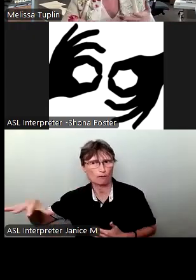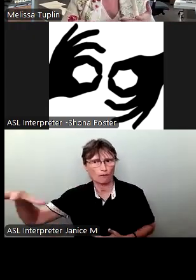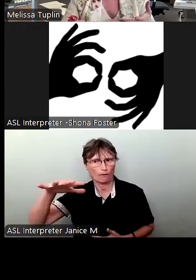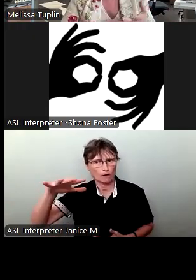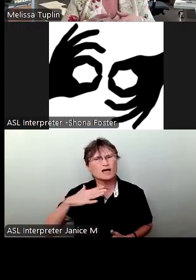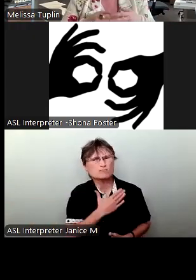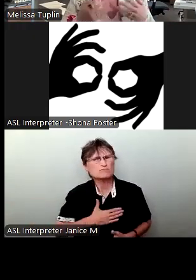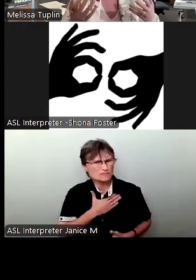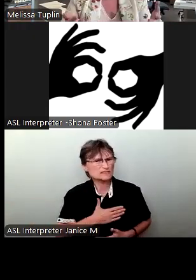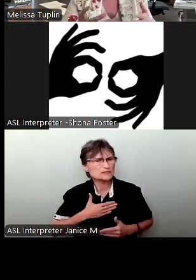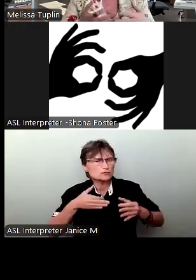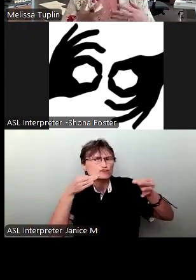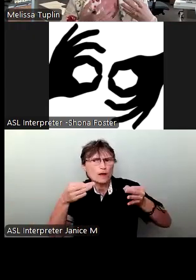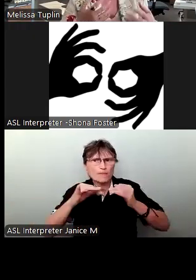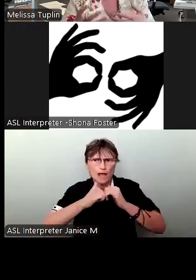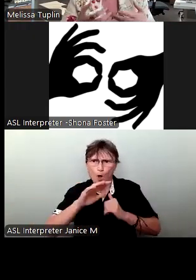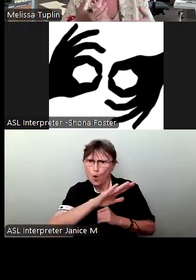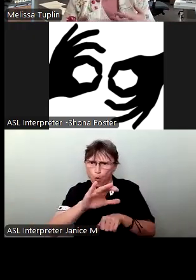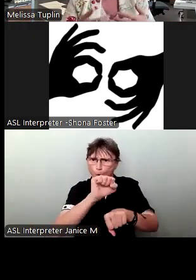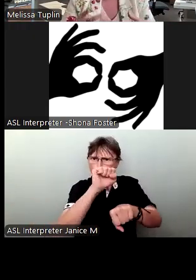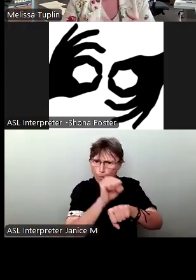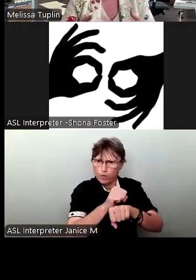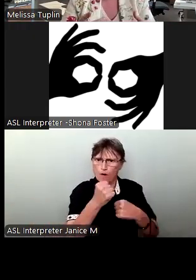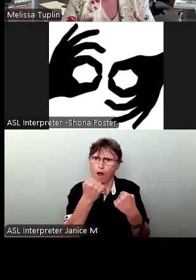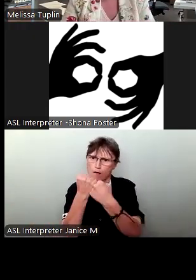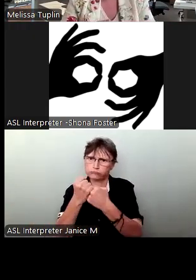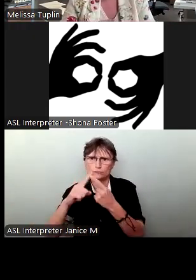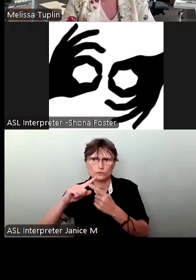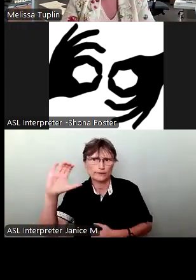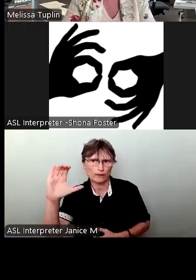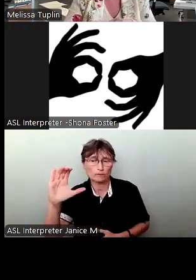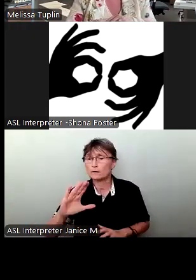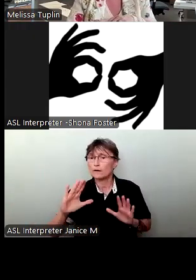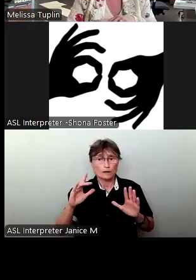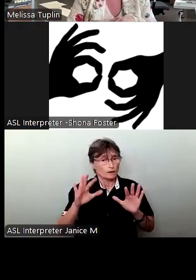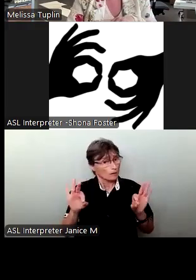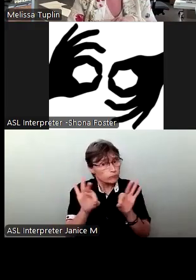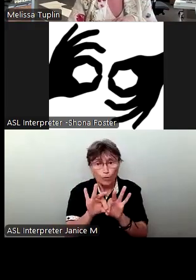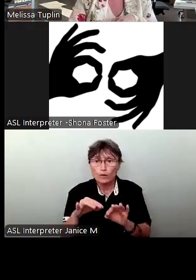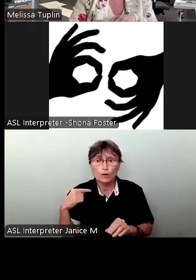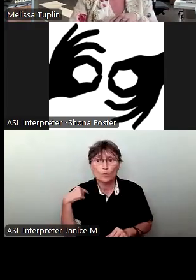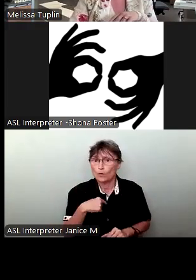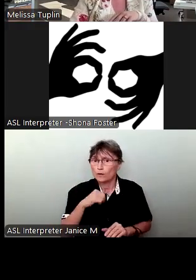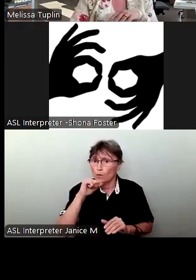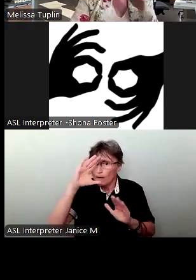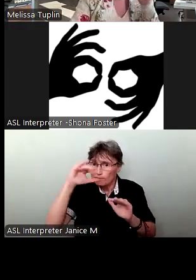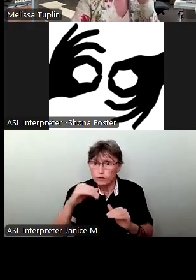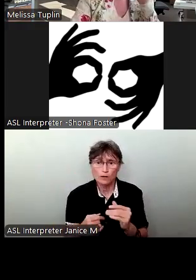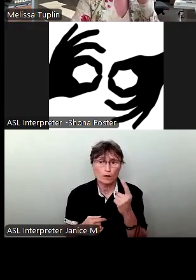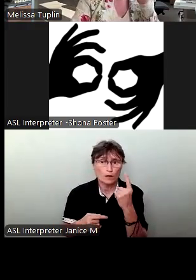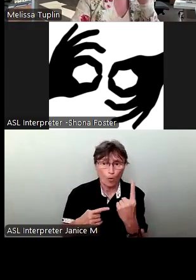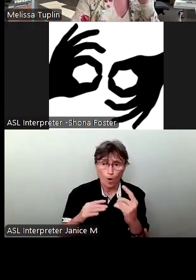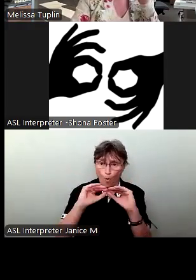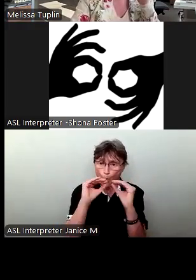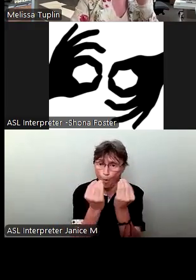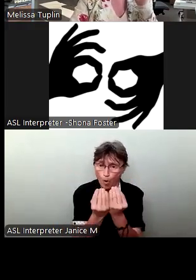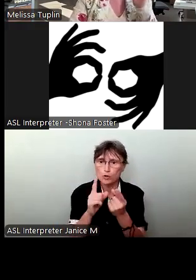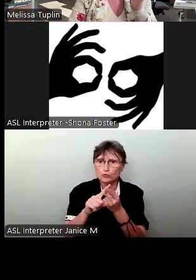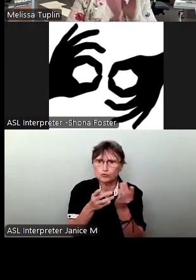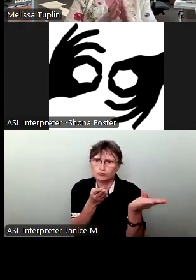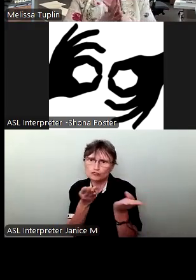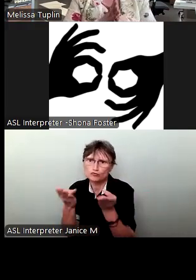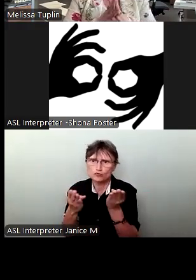Calgary. And again, we do not expect or want organizations to be everything to everyone.